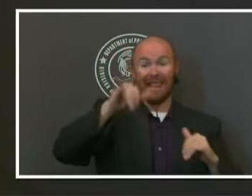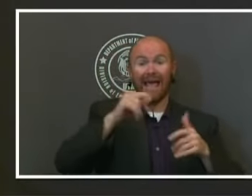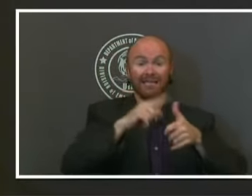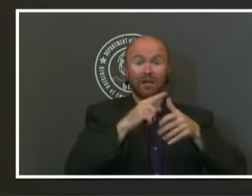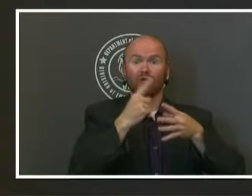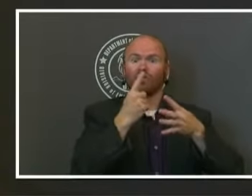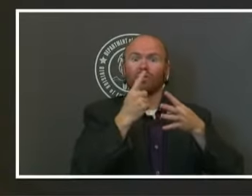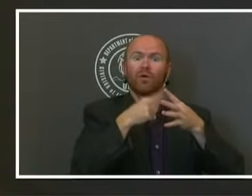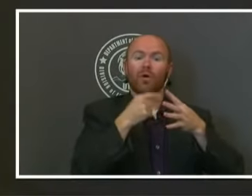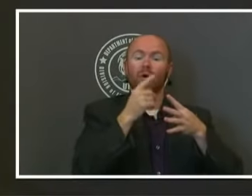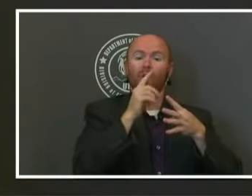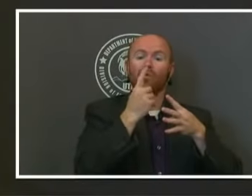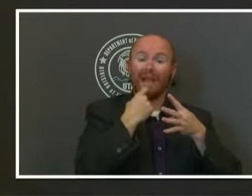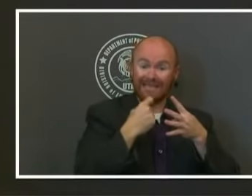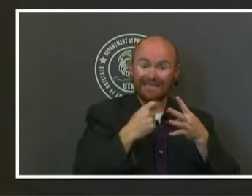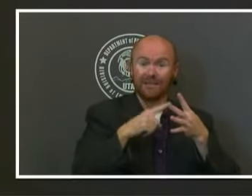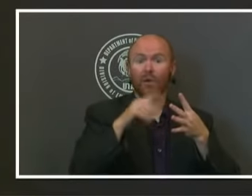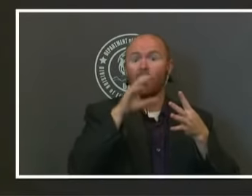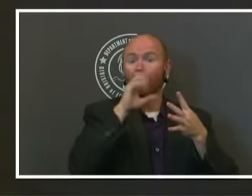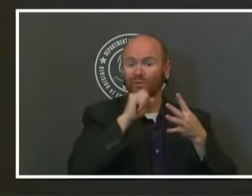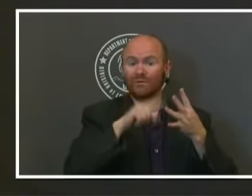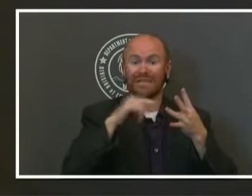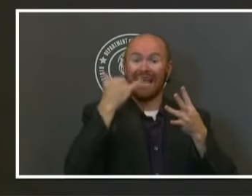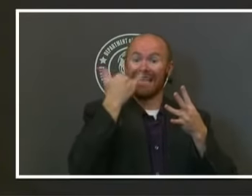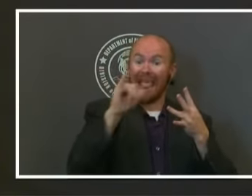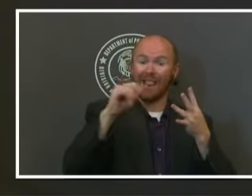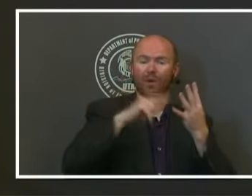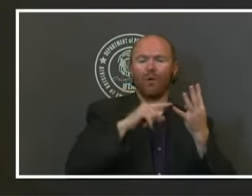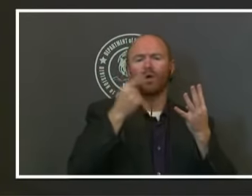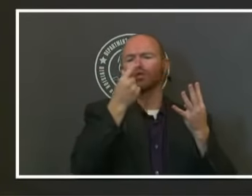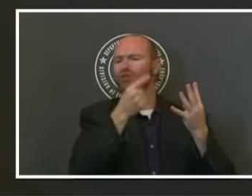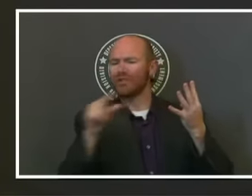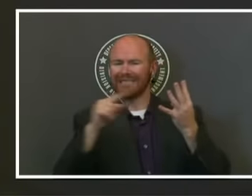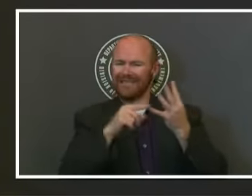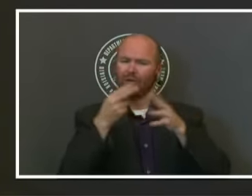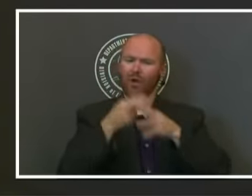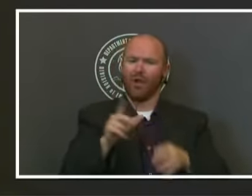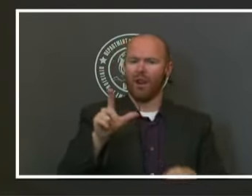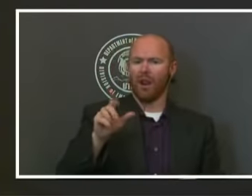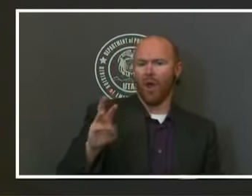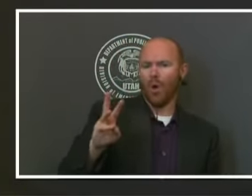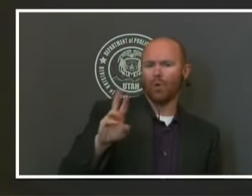or moderate skin them green was